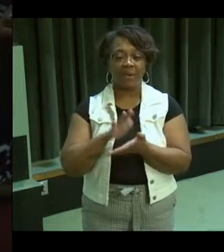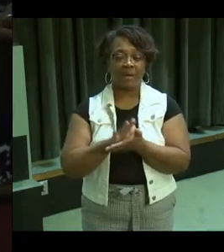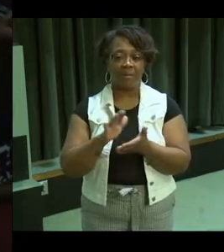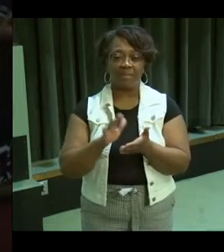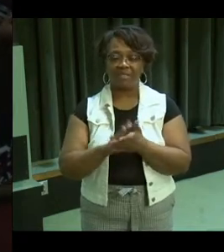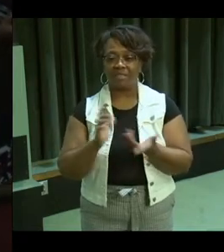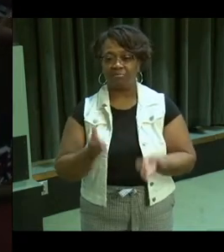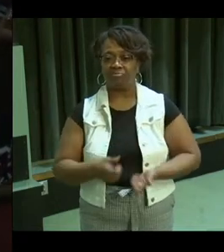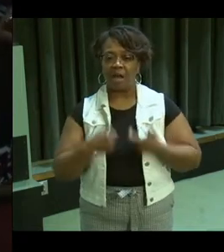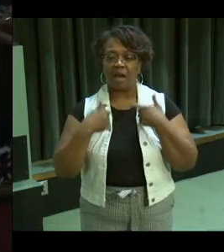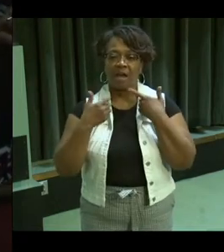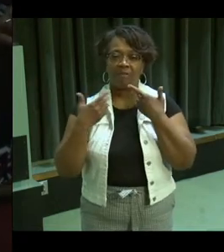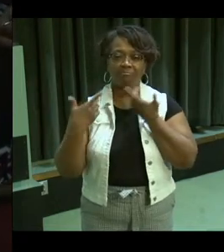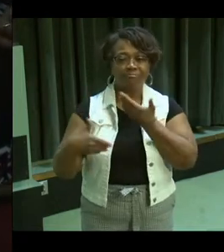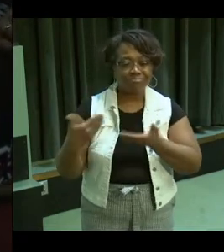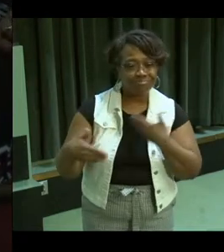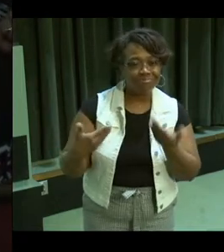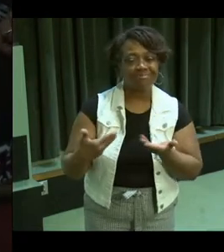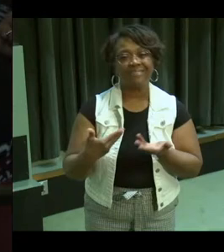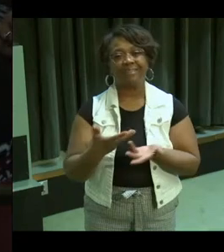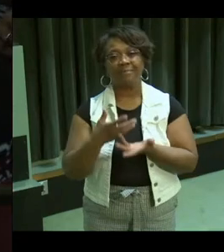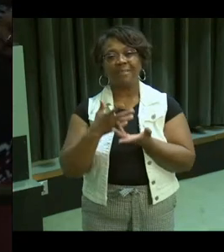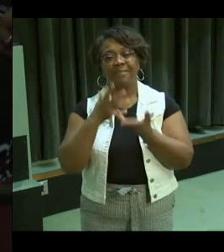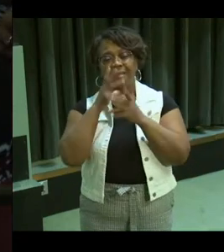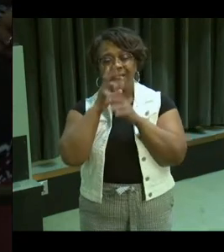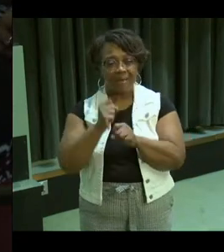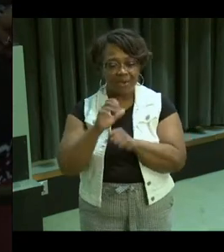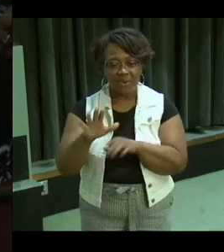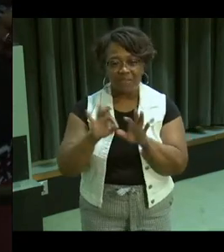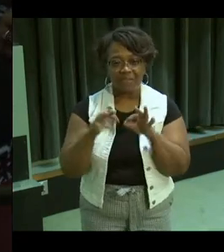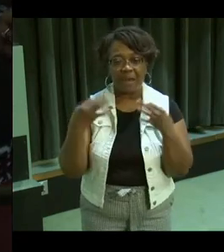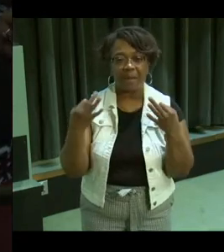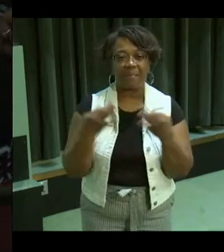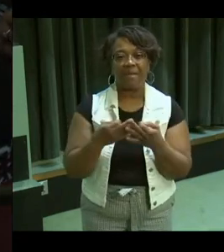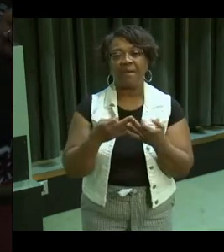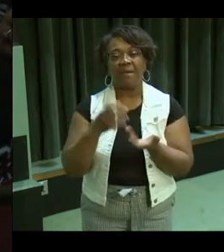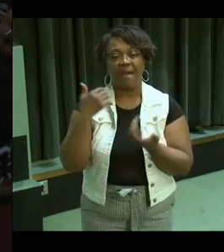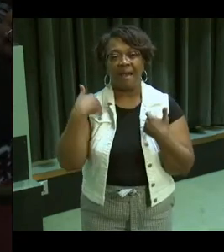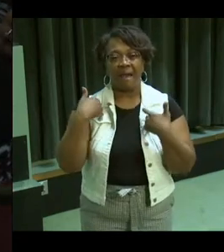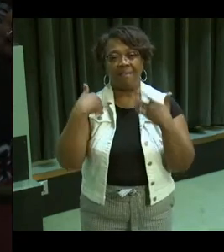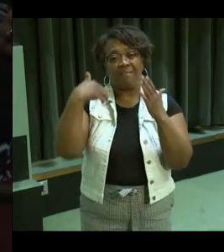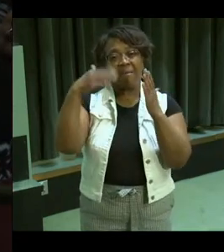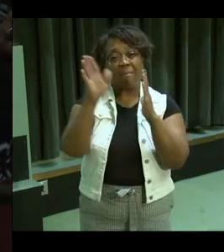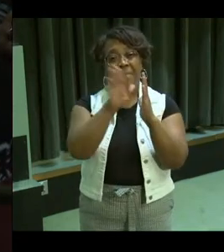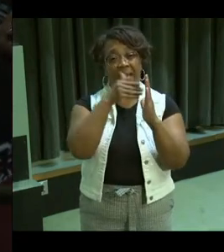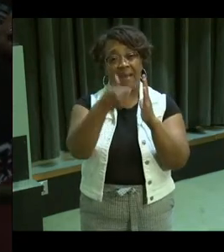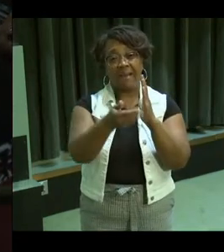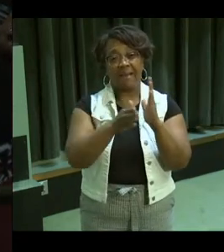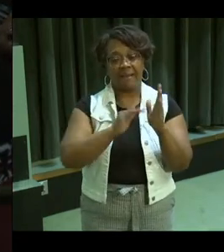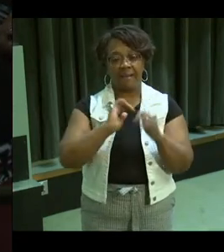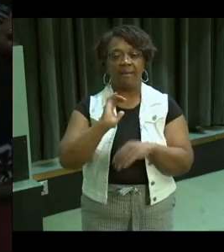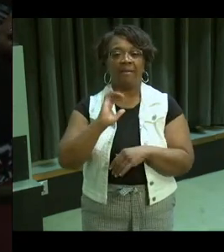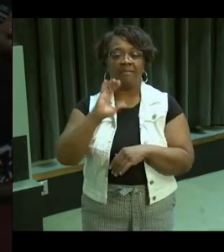alive and well and greatly in admiration of your family.